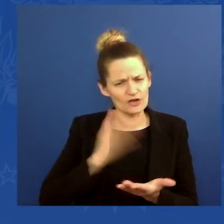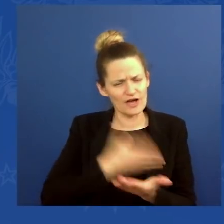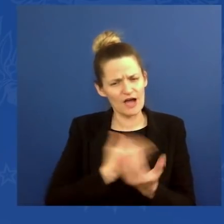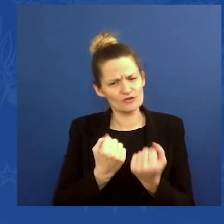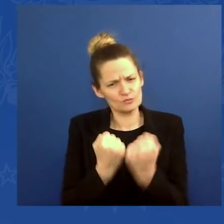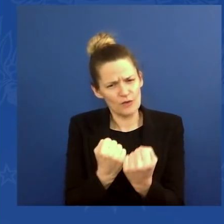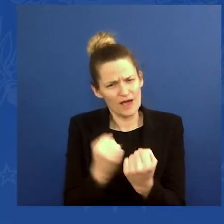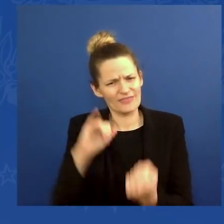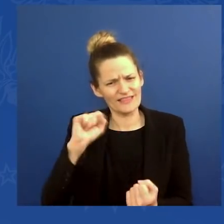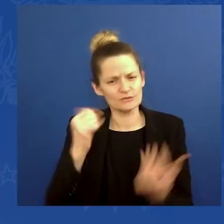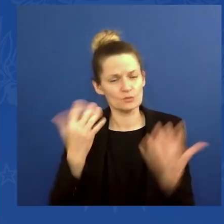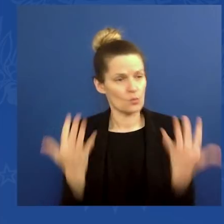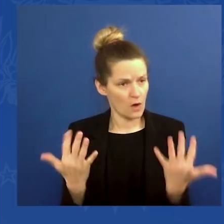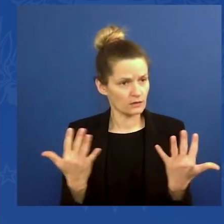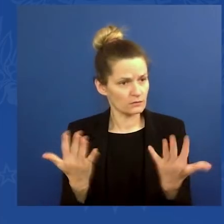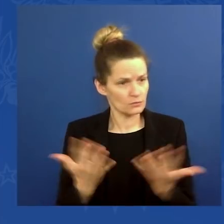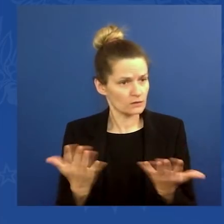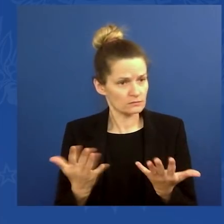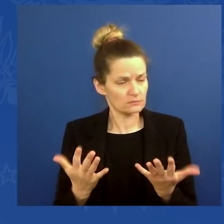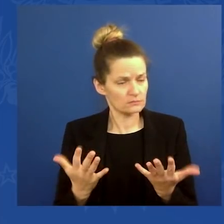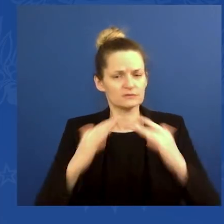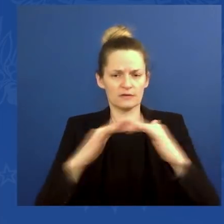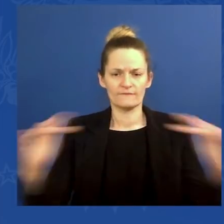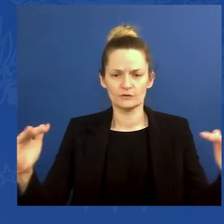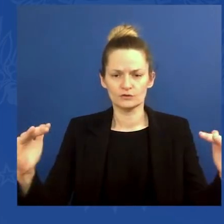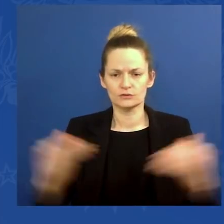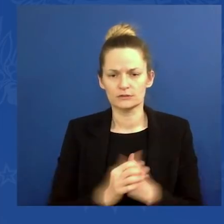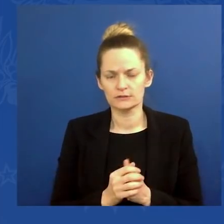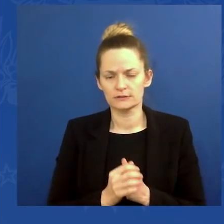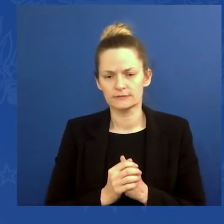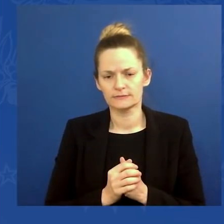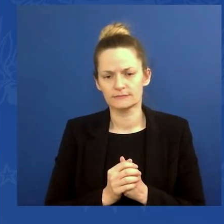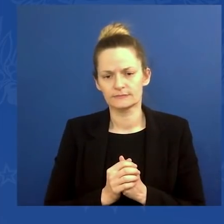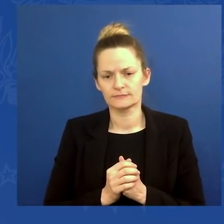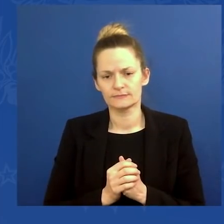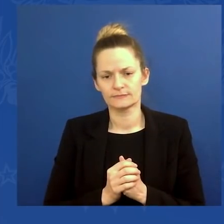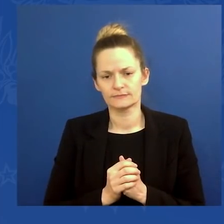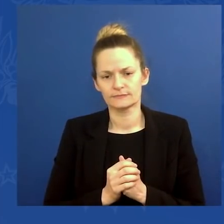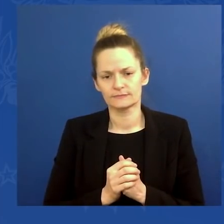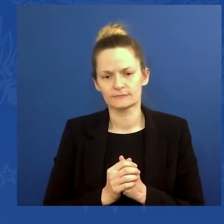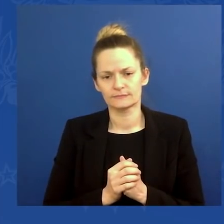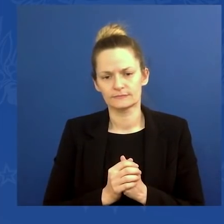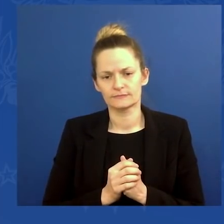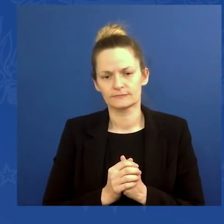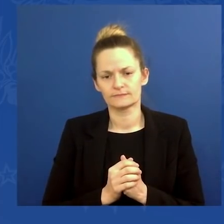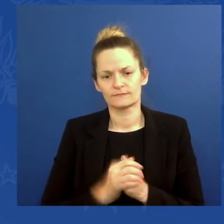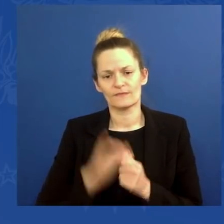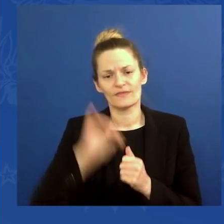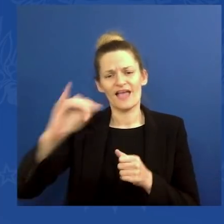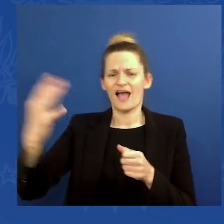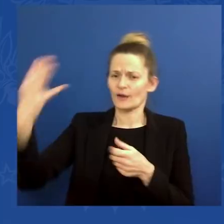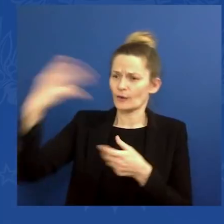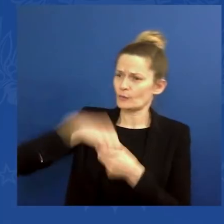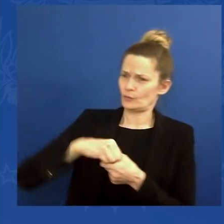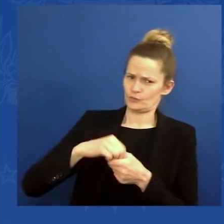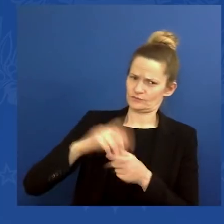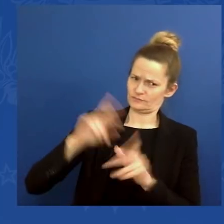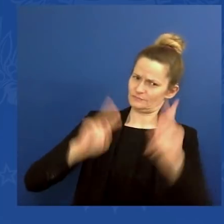The source of our strength is our diversity. And, you know, there are values that immigrants from Ireland brought and --